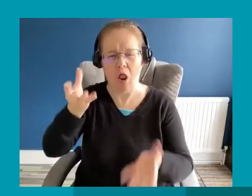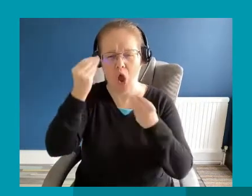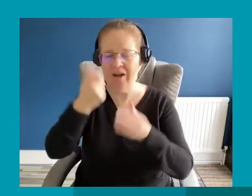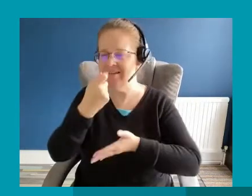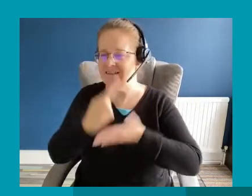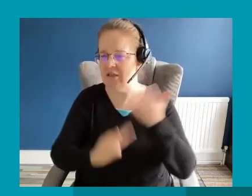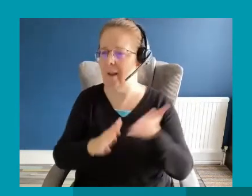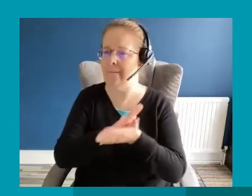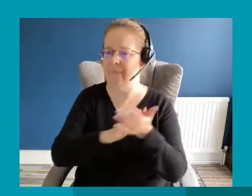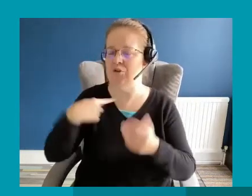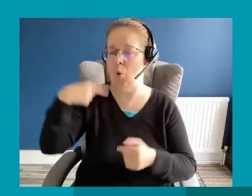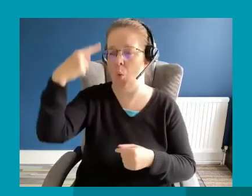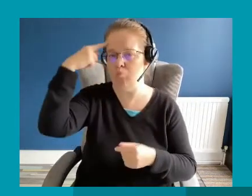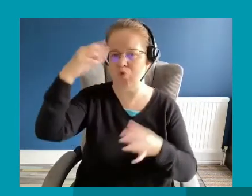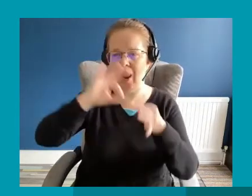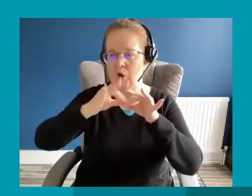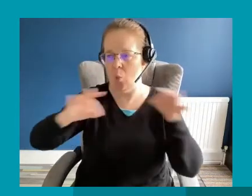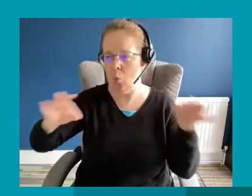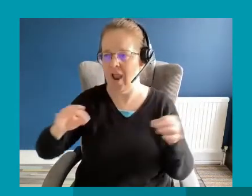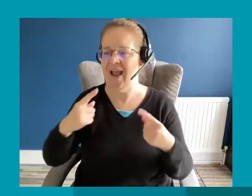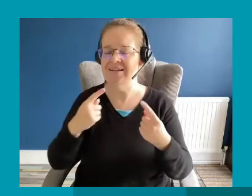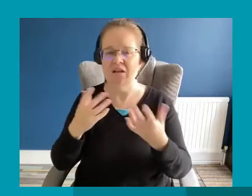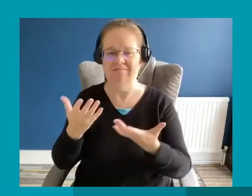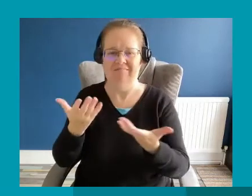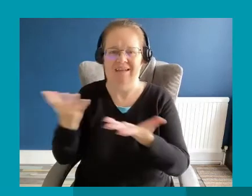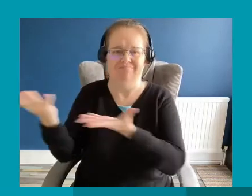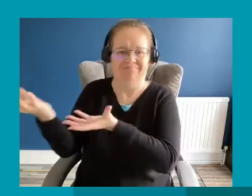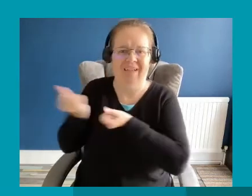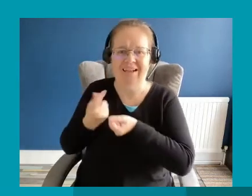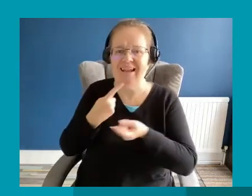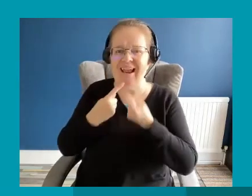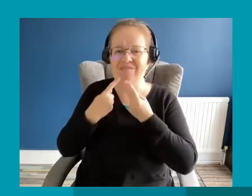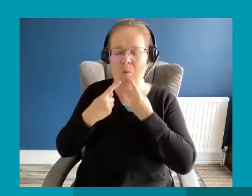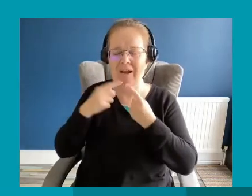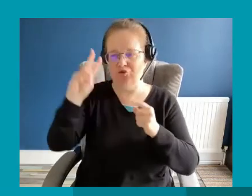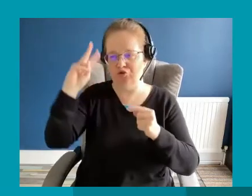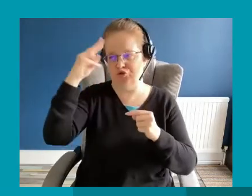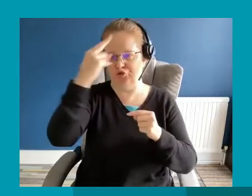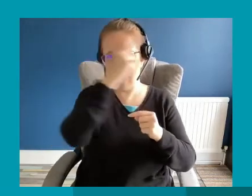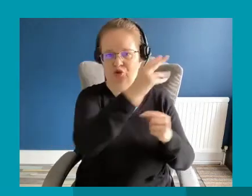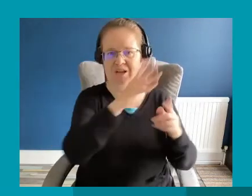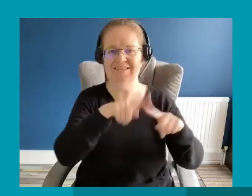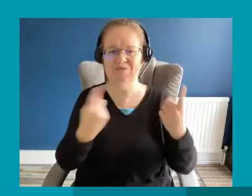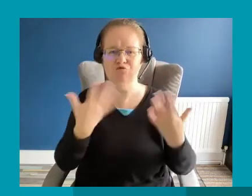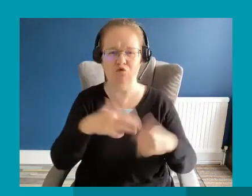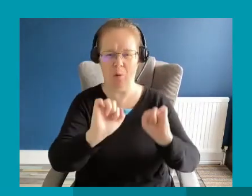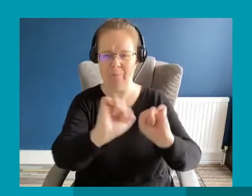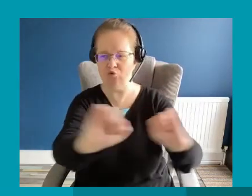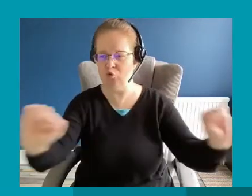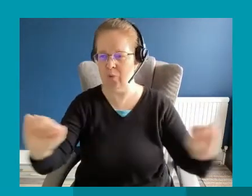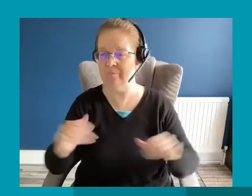Dyslexia is a neurological learning disability. This means my brain is wired to hand handle information differently from yours.